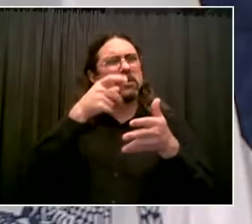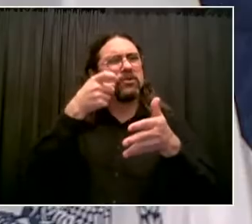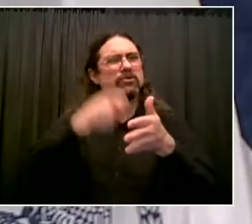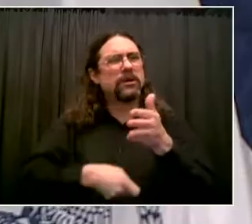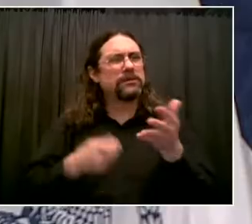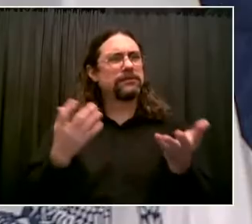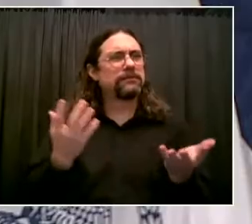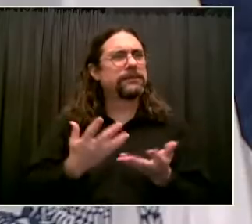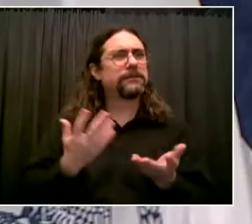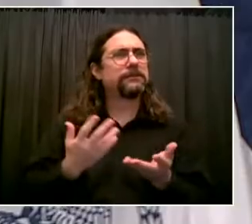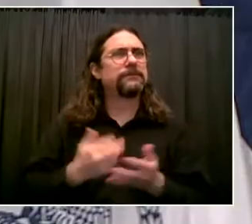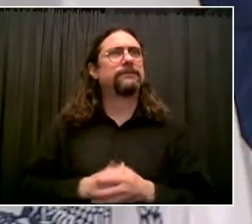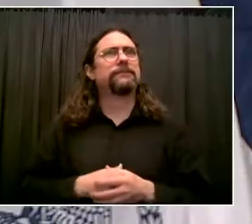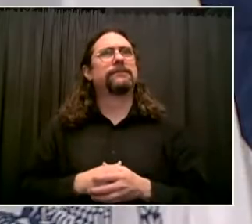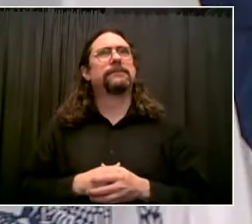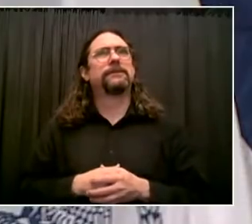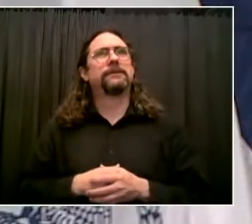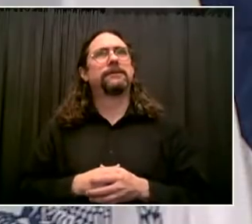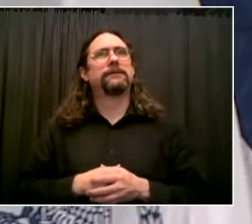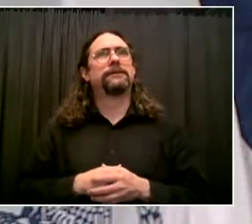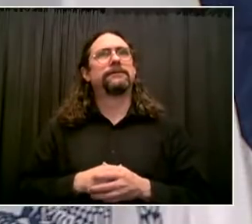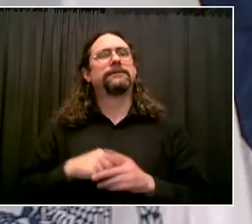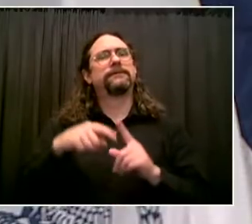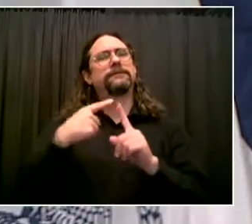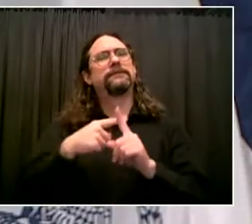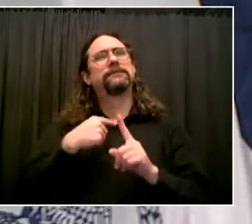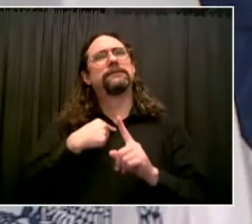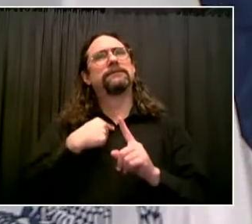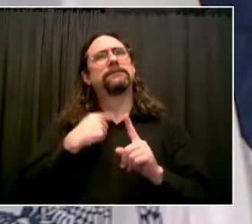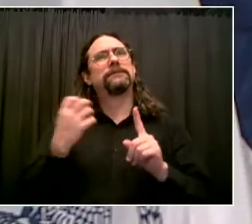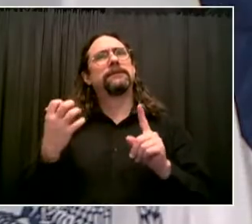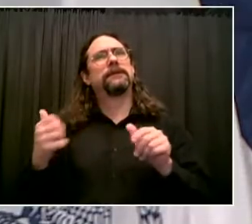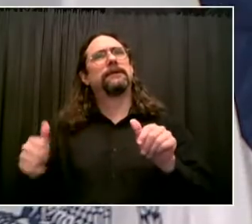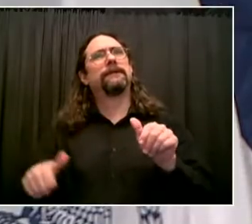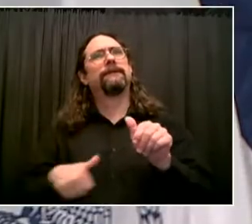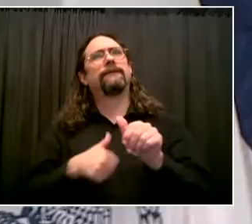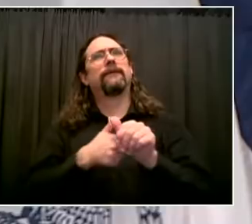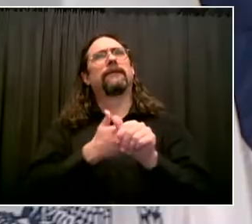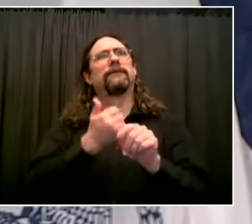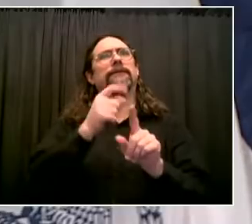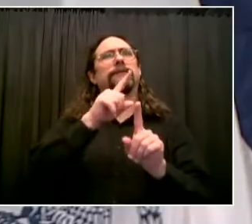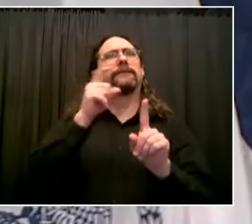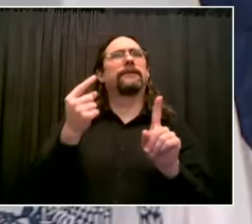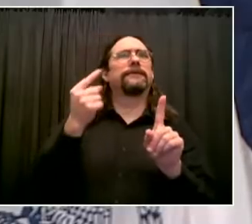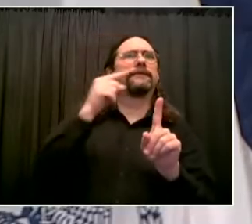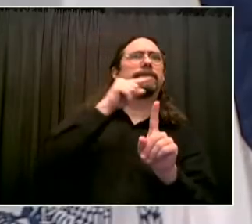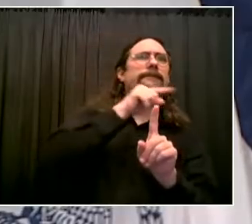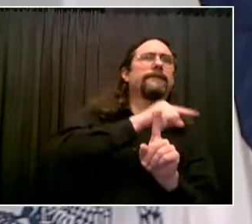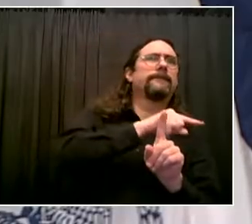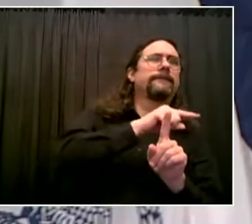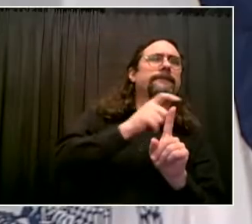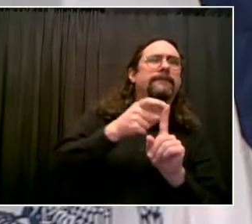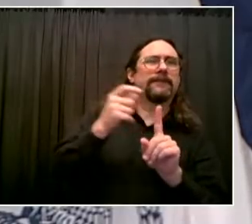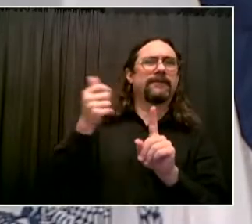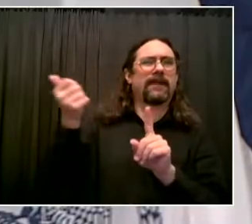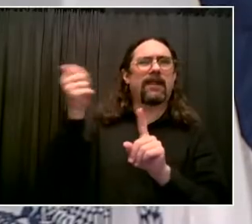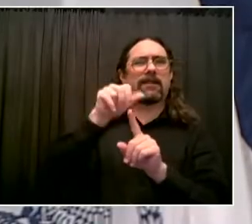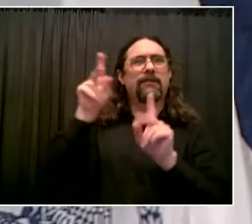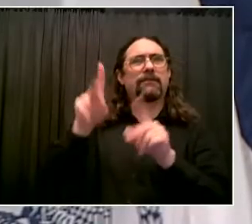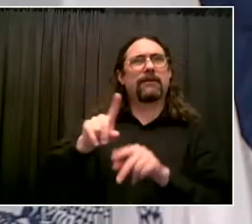FOLLOW UP ON KATIE'S QUESTION JUST WONDERING THERE WAS A PUSH